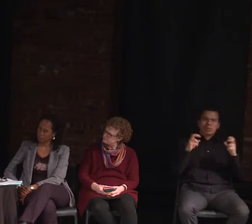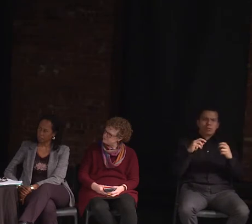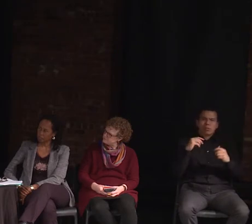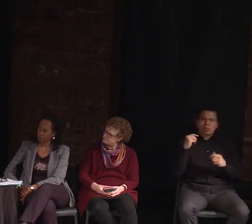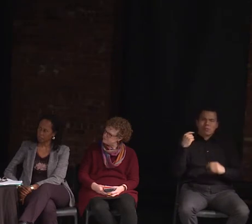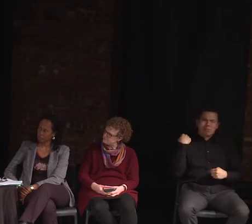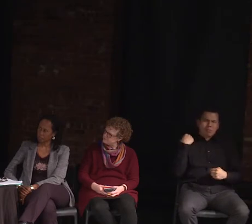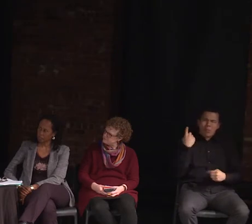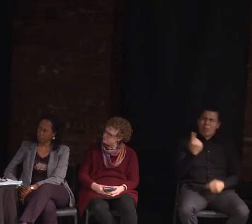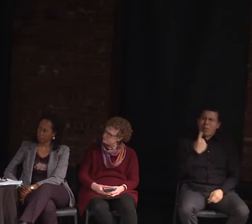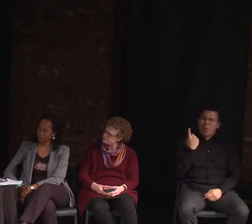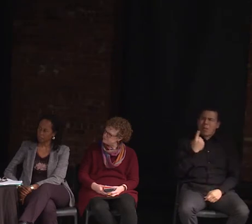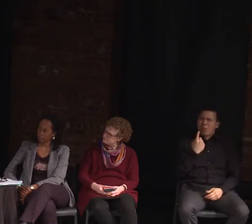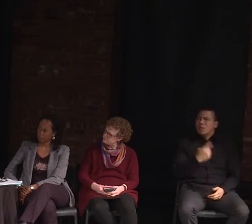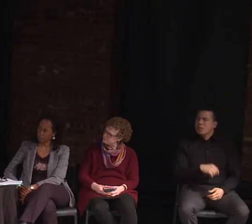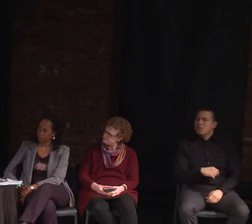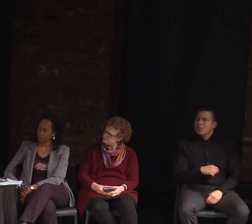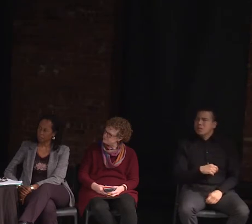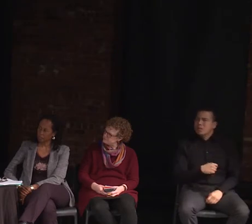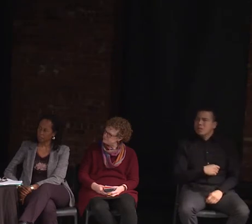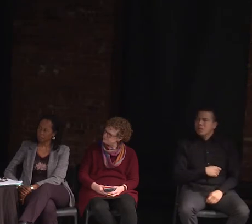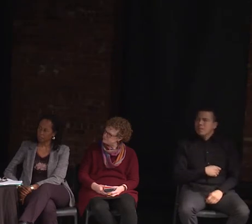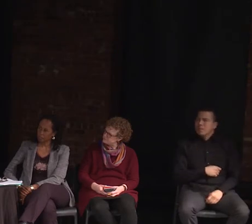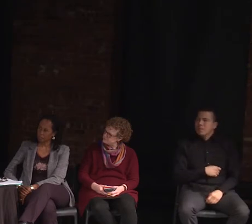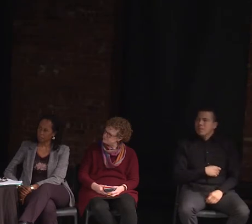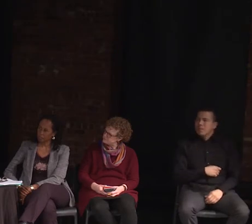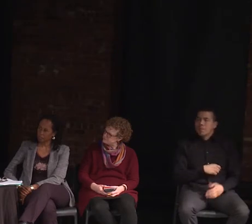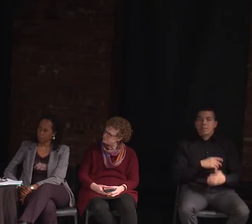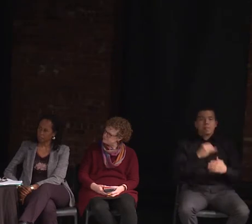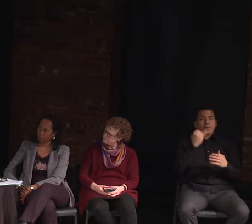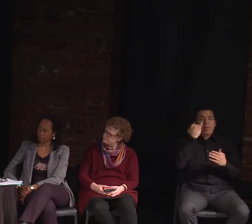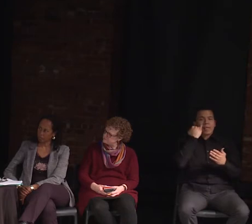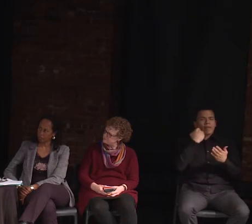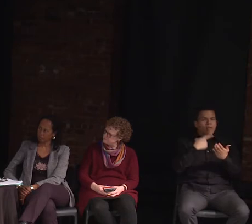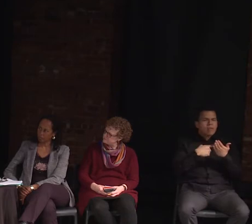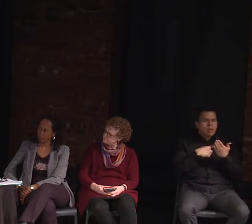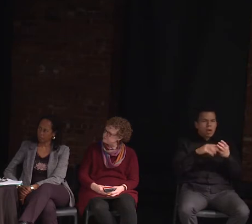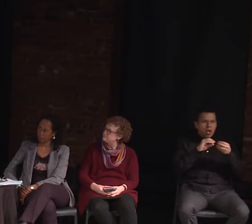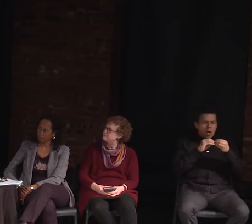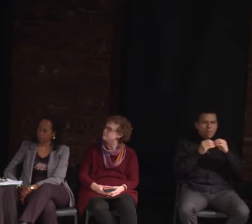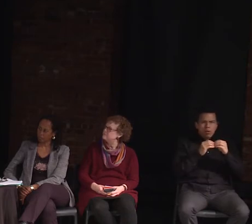Even in a world of numbers and in a language of numbers, it comes down to building trust